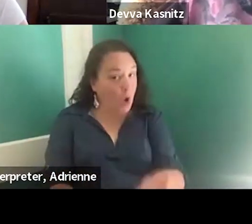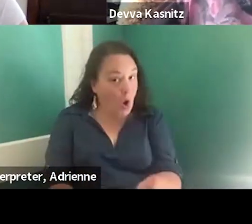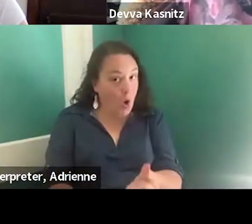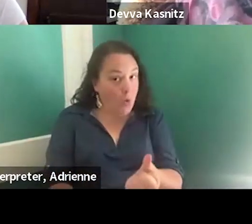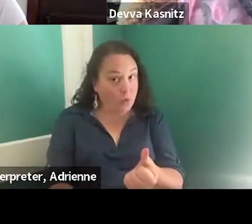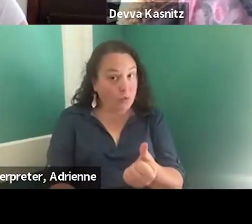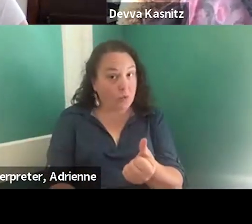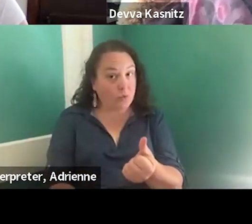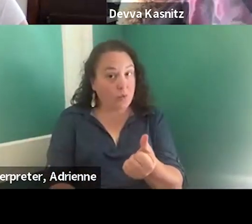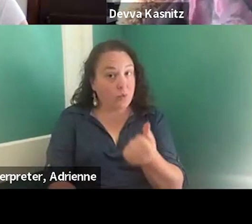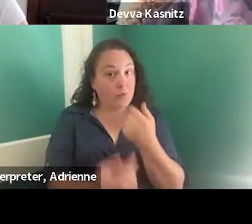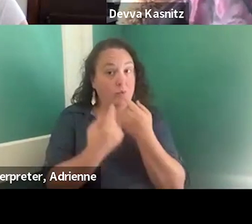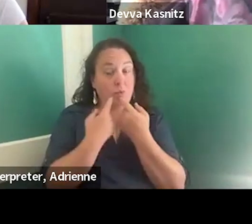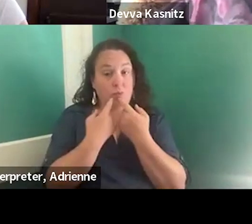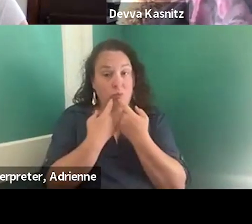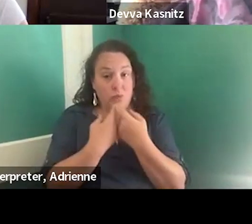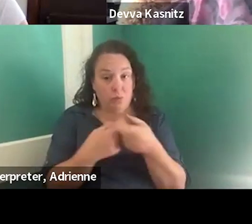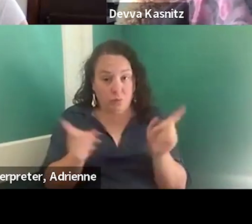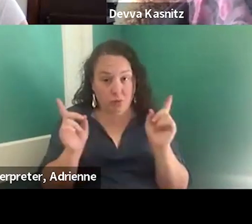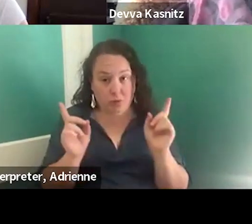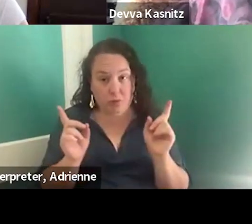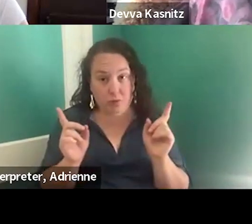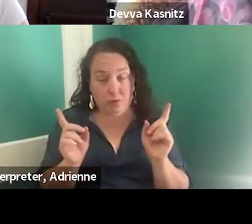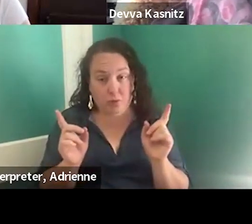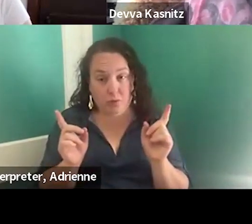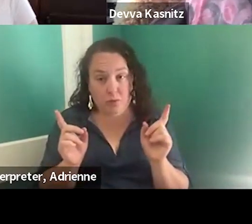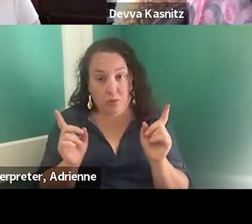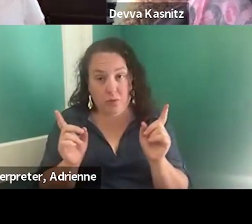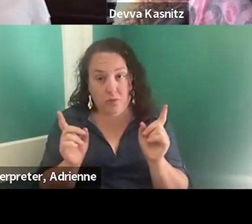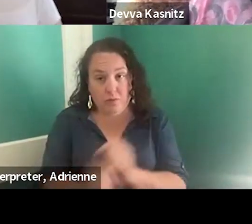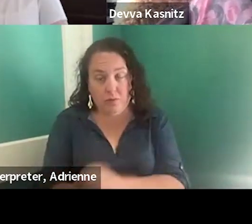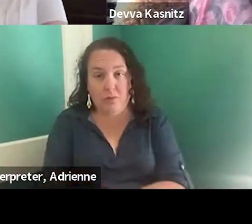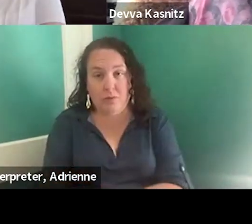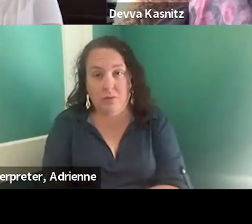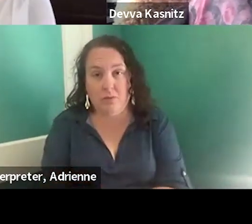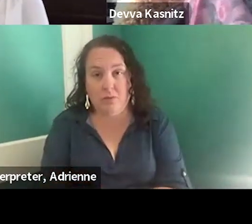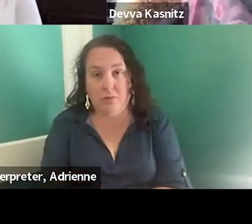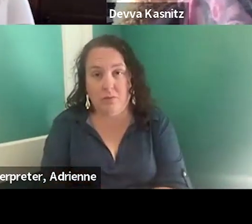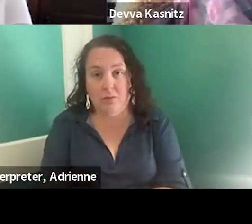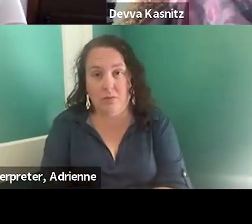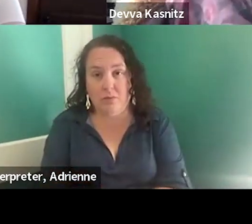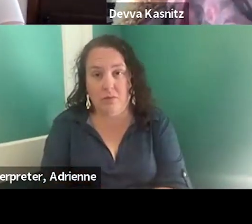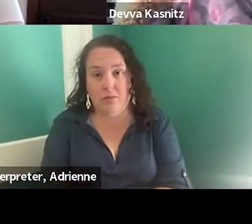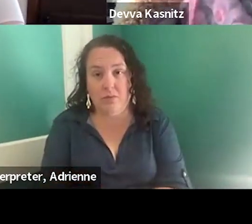Enjoy sharing.